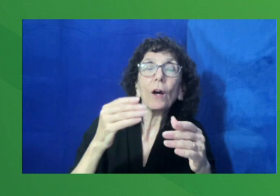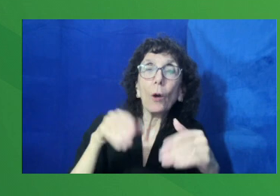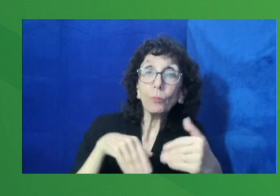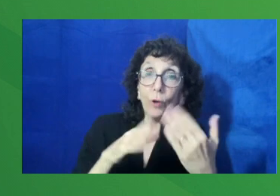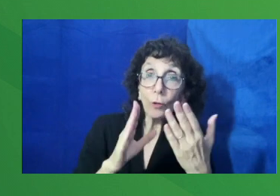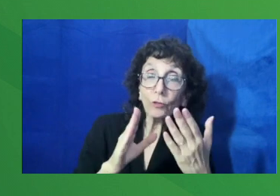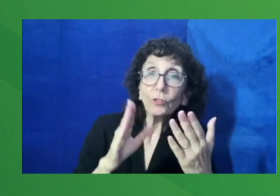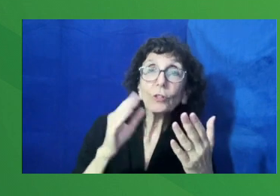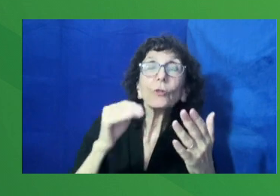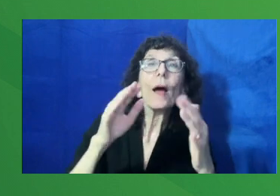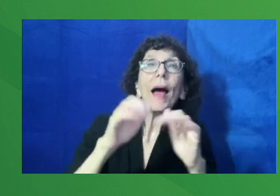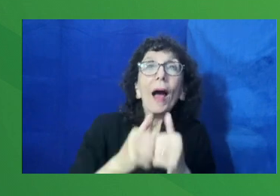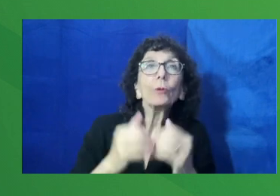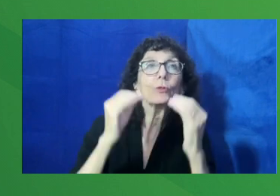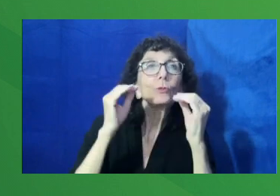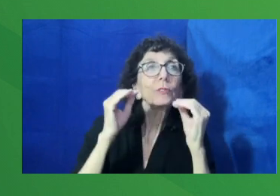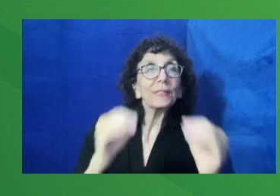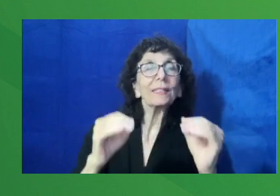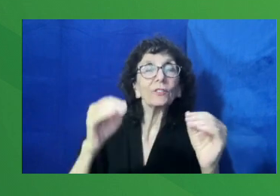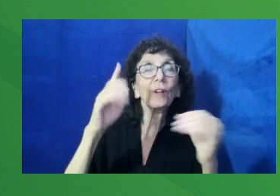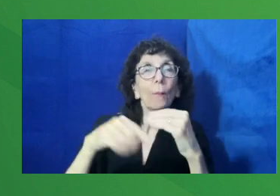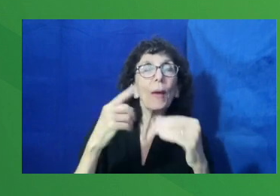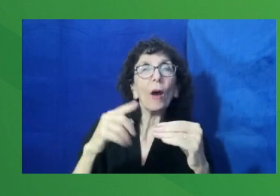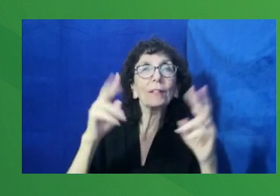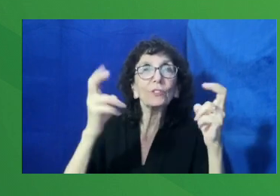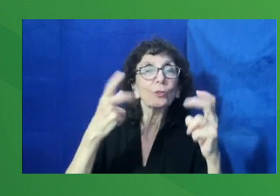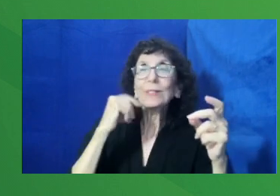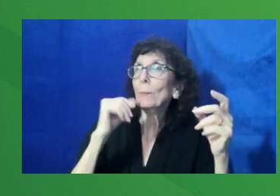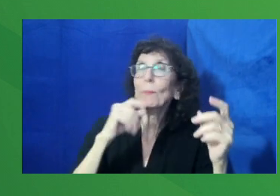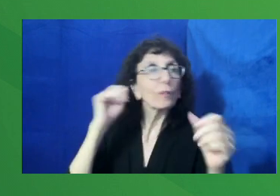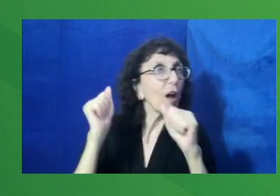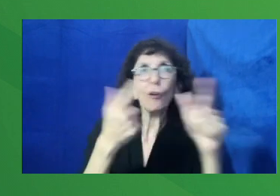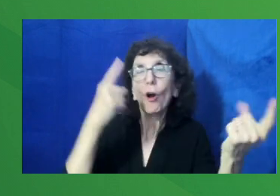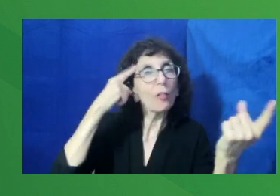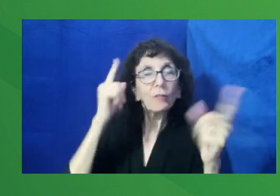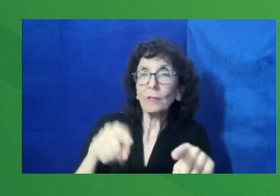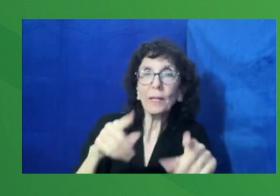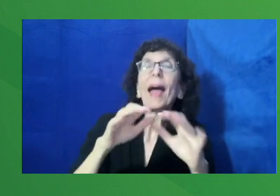controversial environmental issues and how we engage in dialogue. This PEER method it can